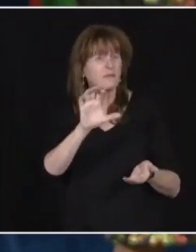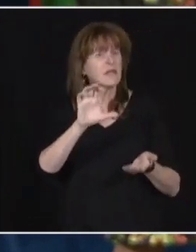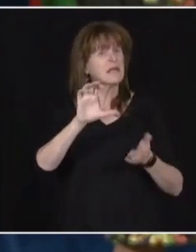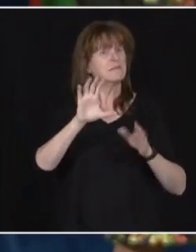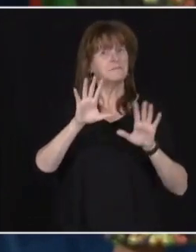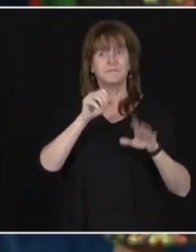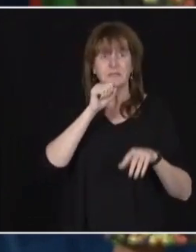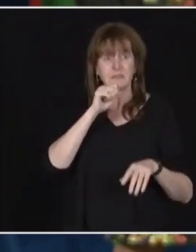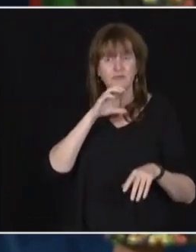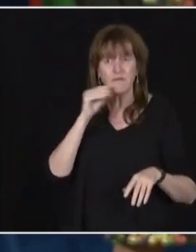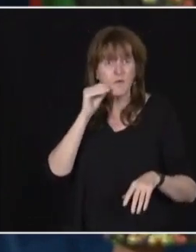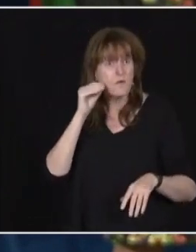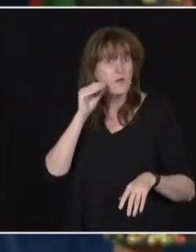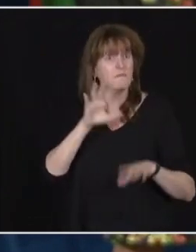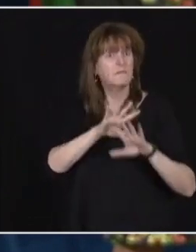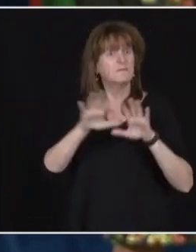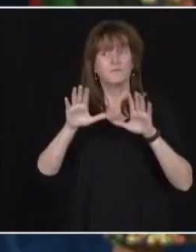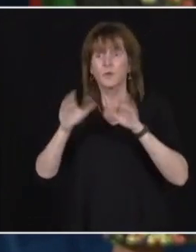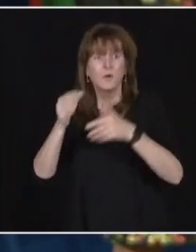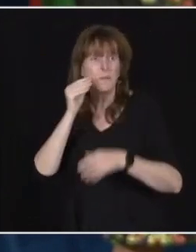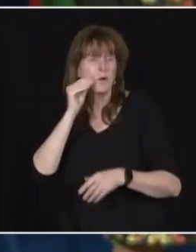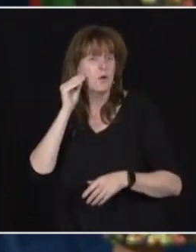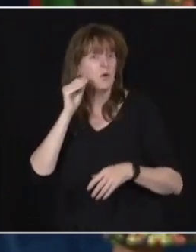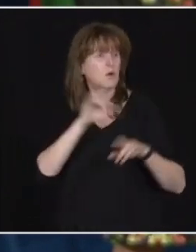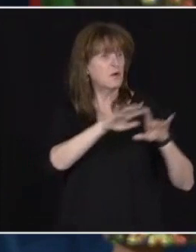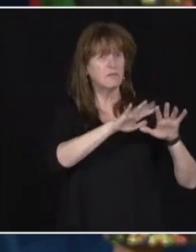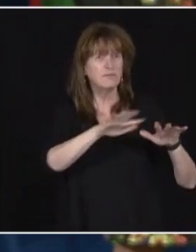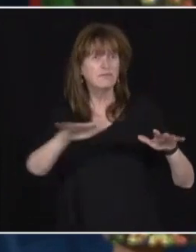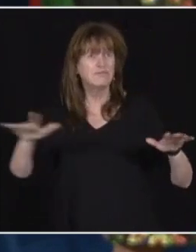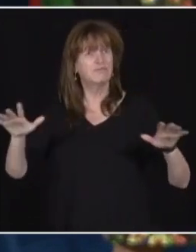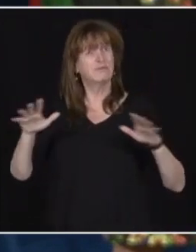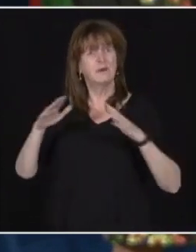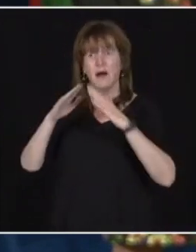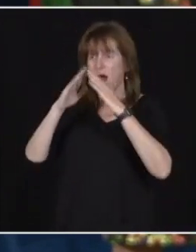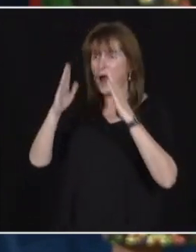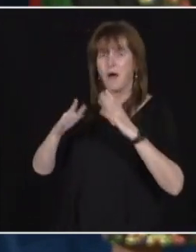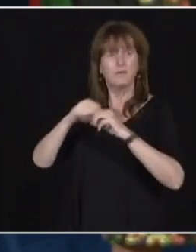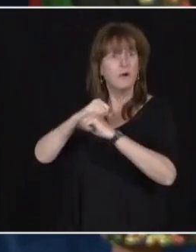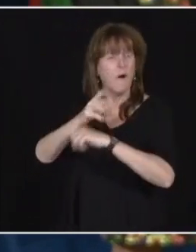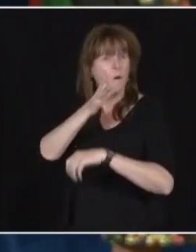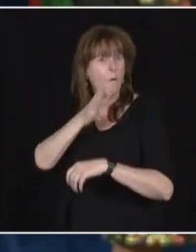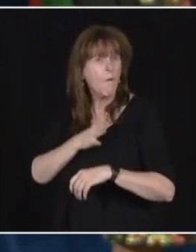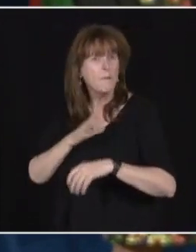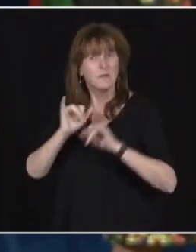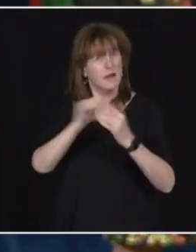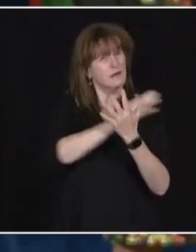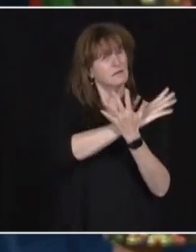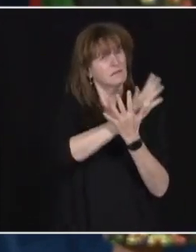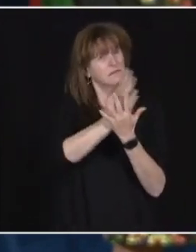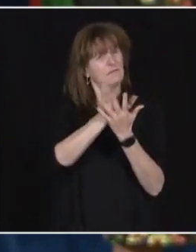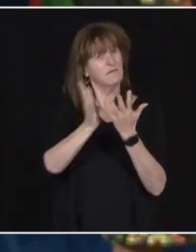and our senior homes, in our group homes and shelters. They are the true heroes.